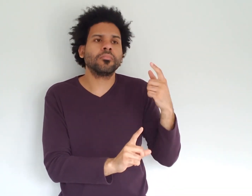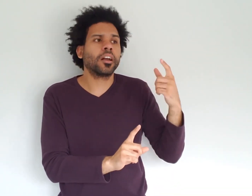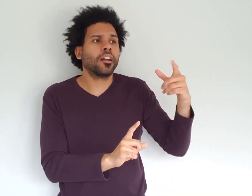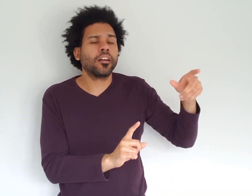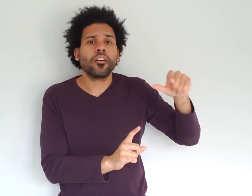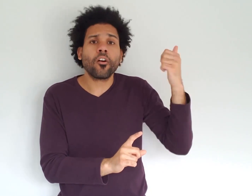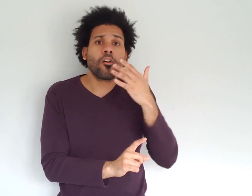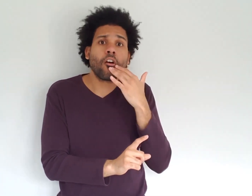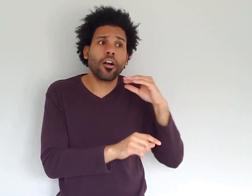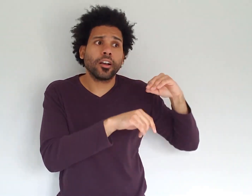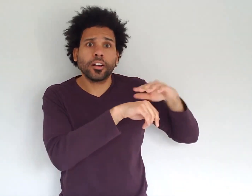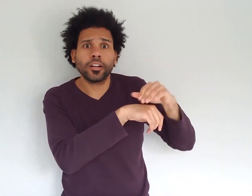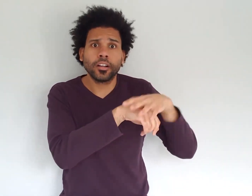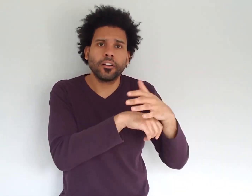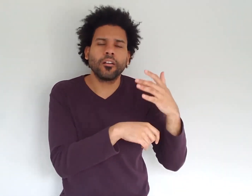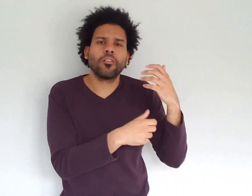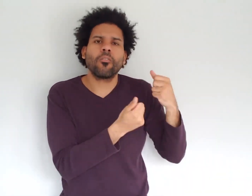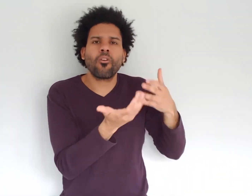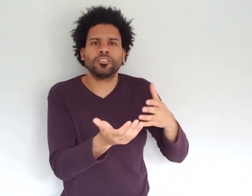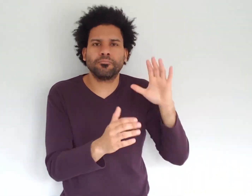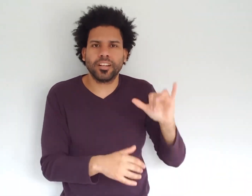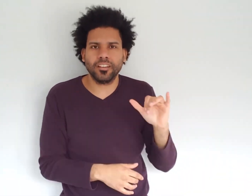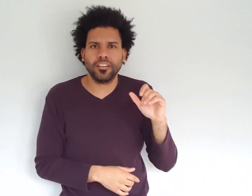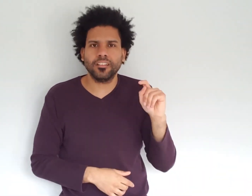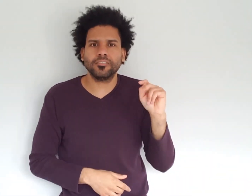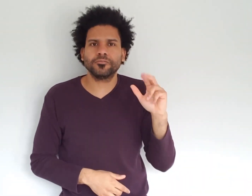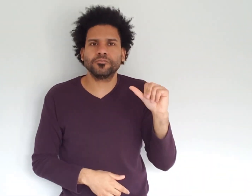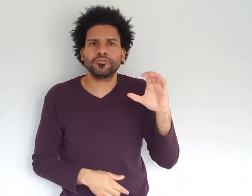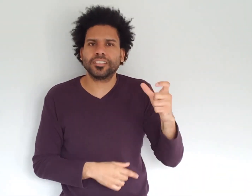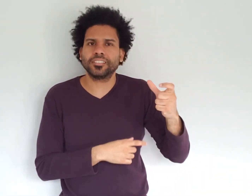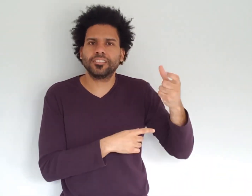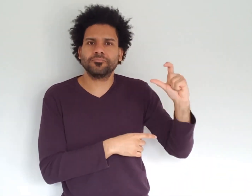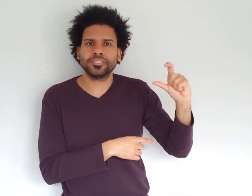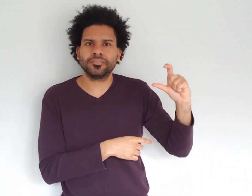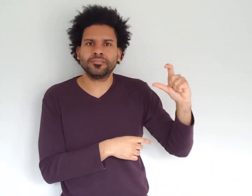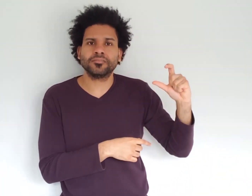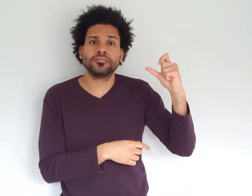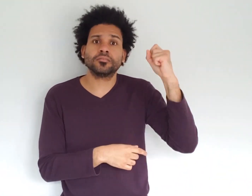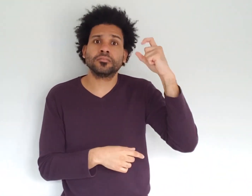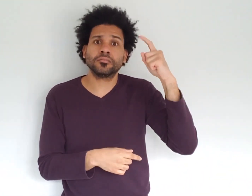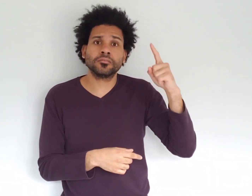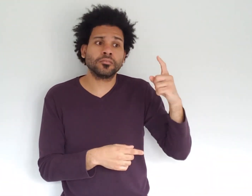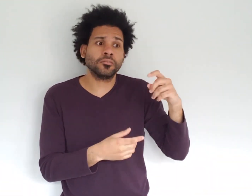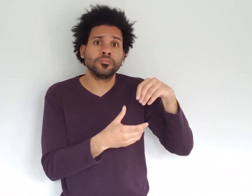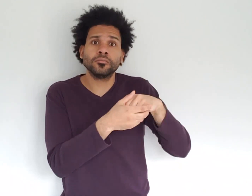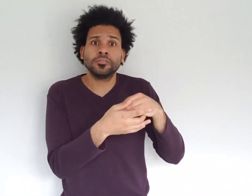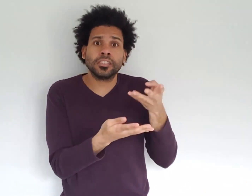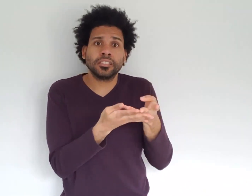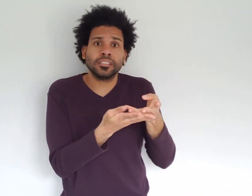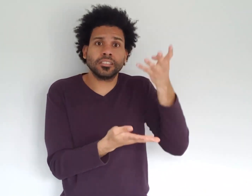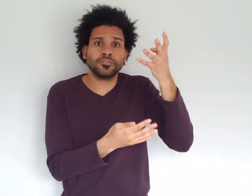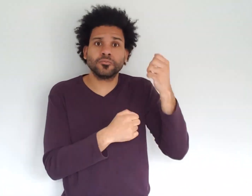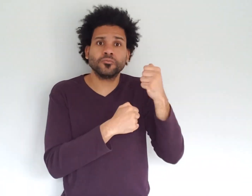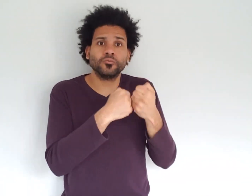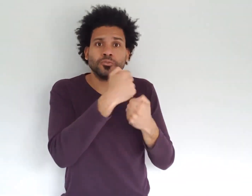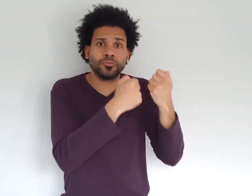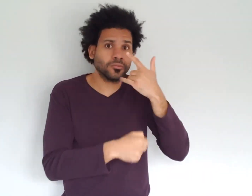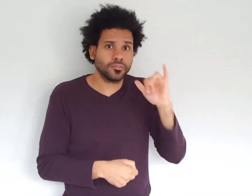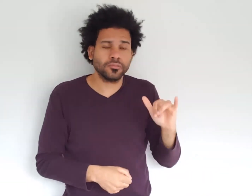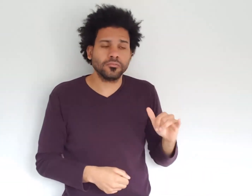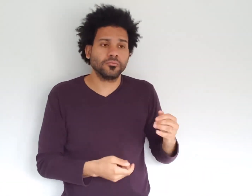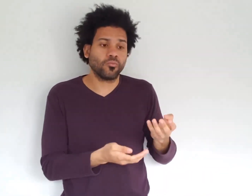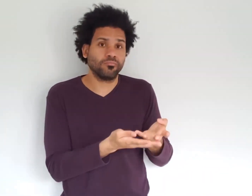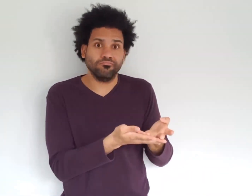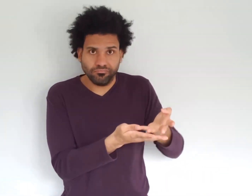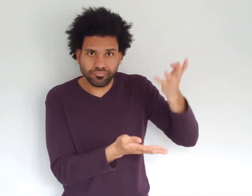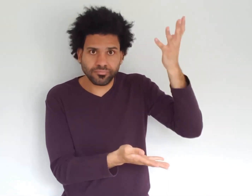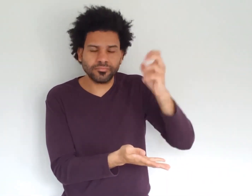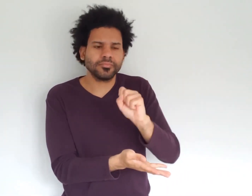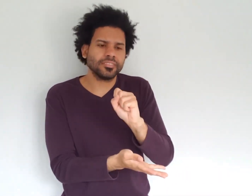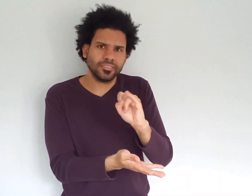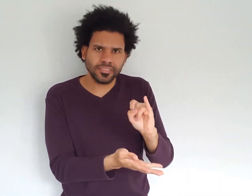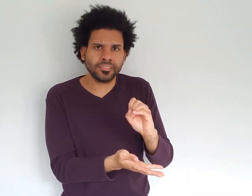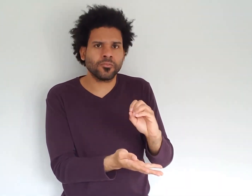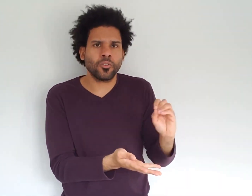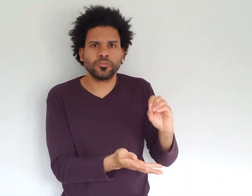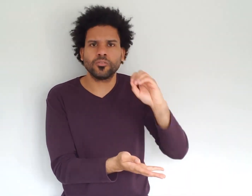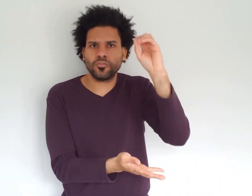The color difference in quartz is caused by trace elements. Although the crystal lattice has the same chemical composition,